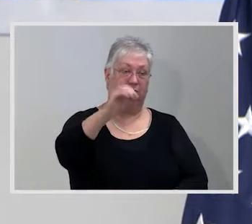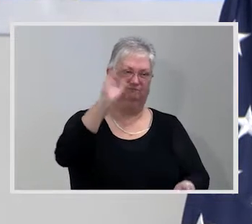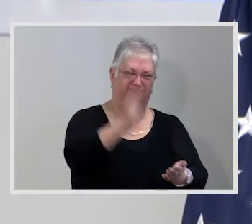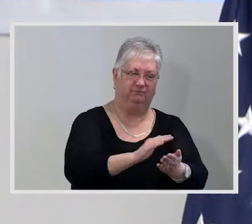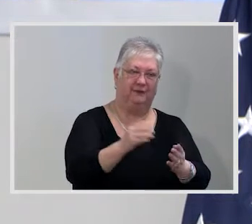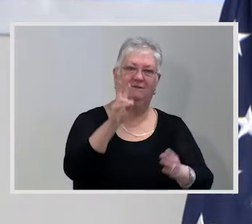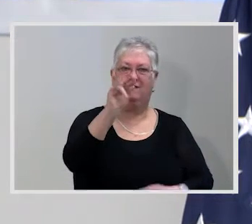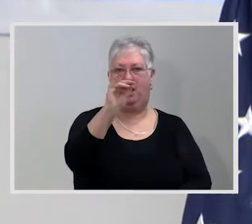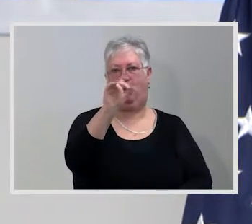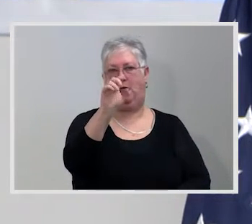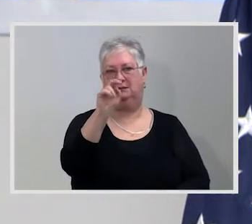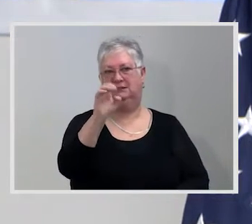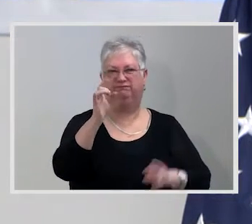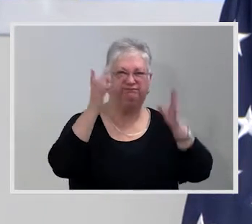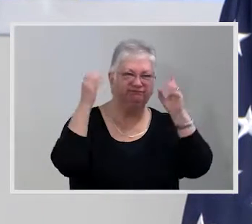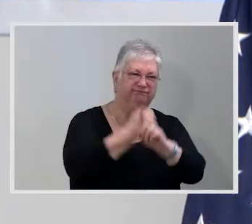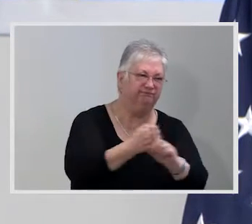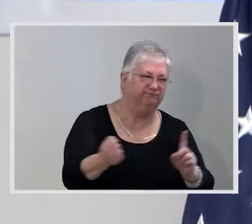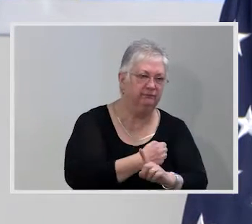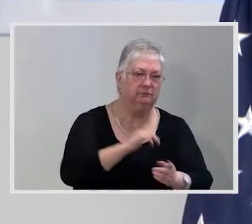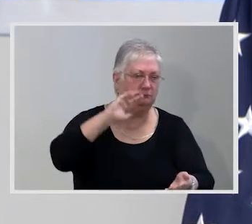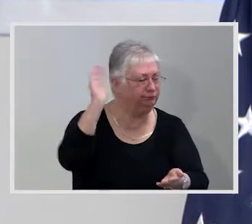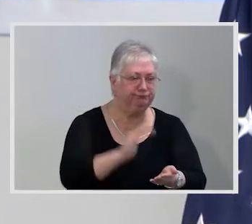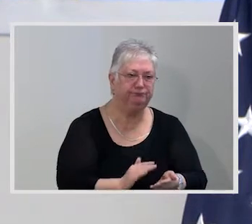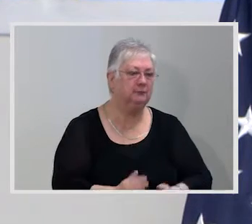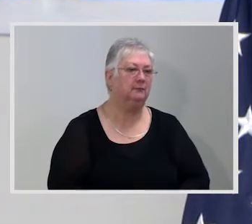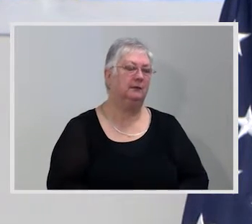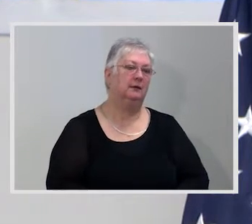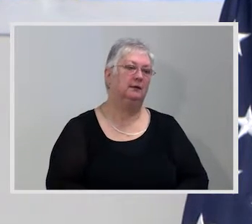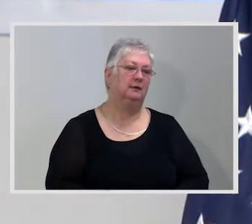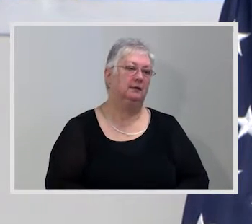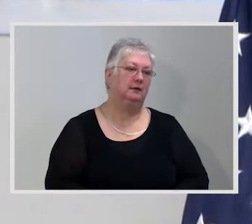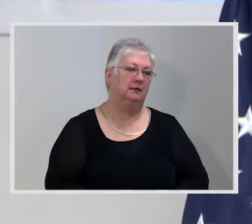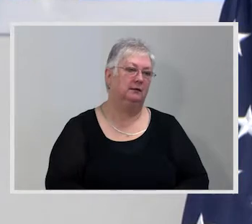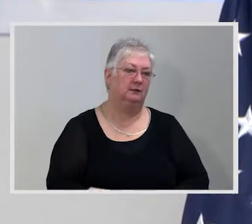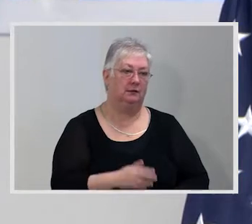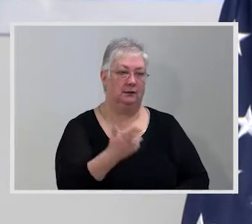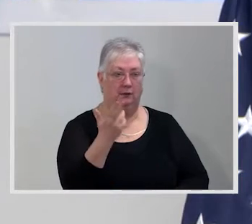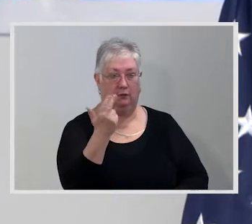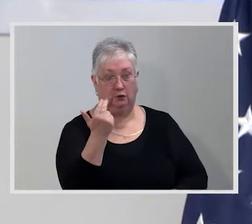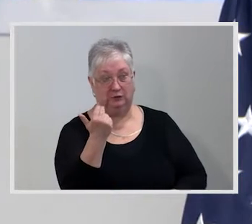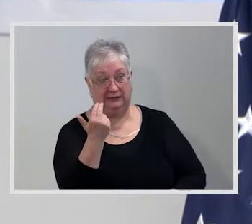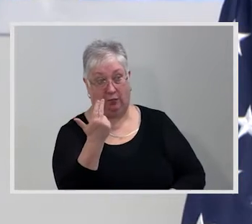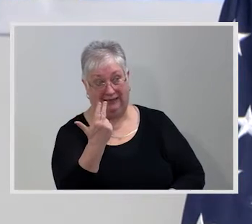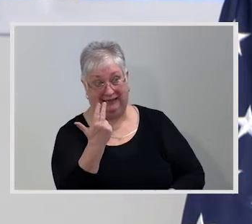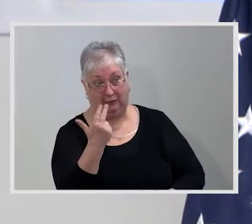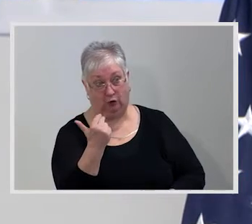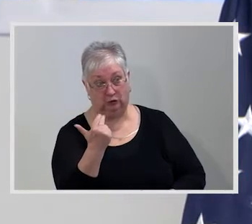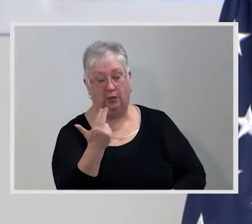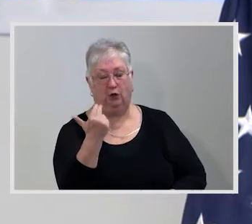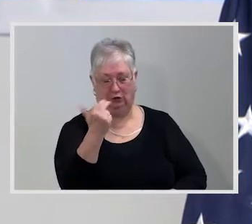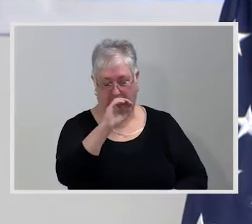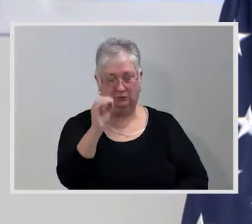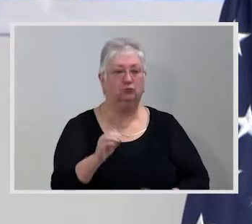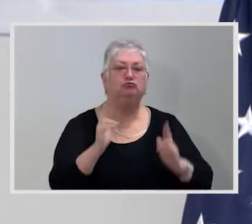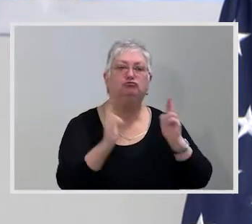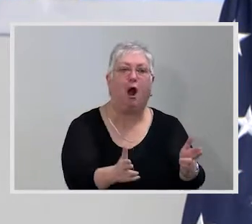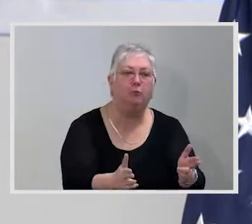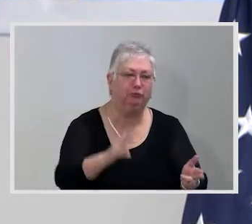HOMICIDES AND 13% REDUCTION IN ROBBERIES. AND THESE RESULTS JUST DON'T HAPPEN. THEY TAKE A SUSTAINED AND COORDINATED EFFORT IN